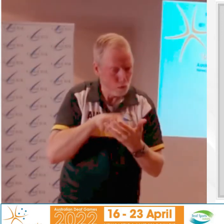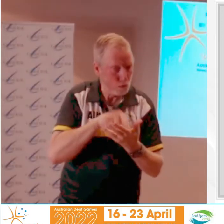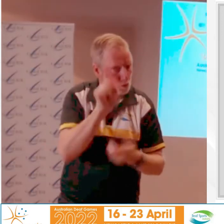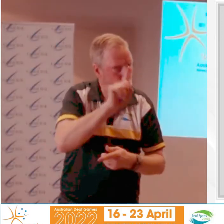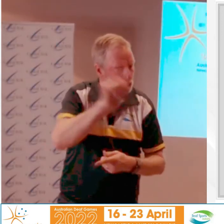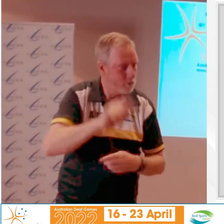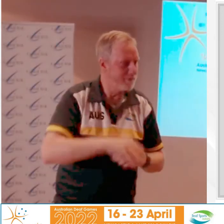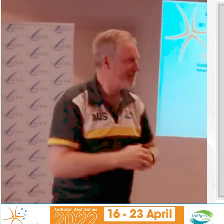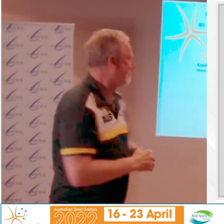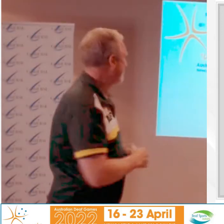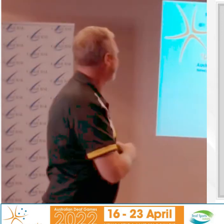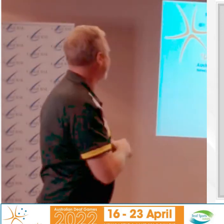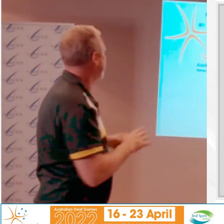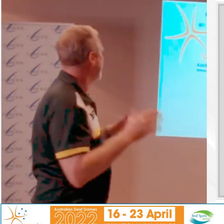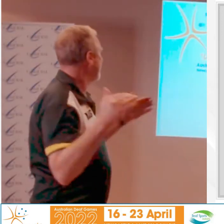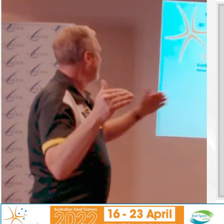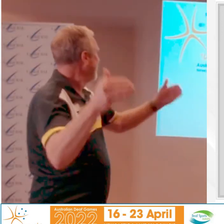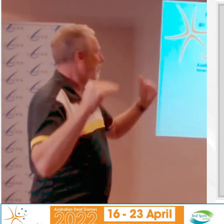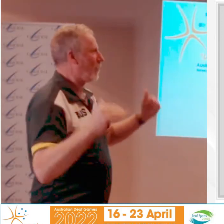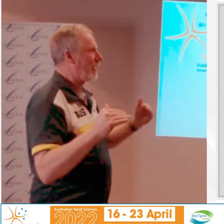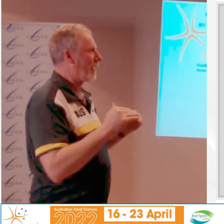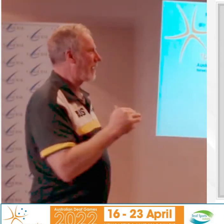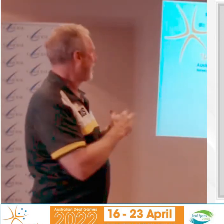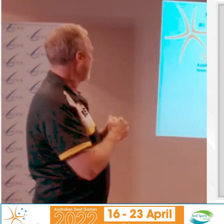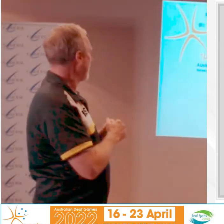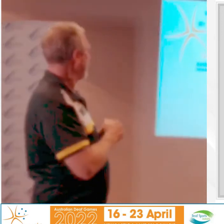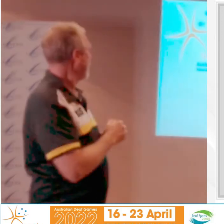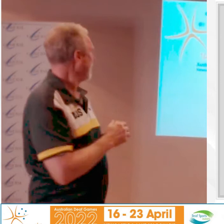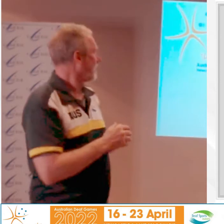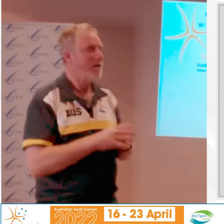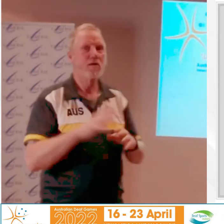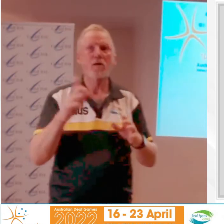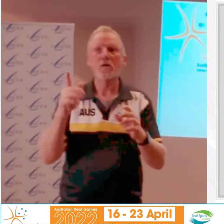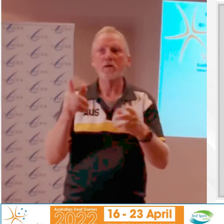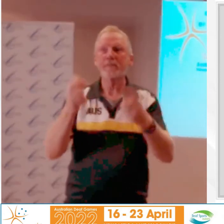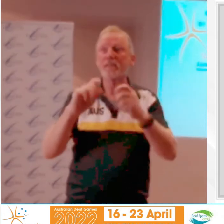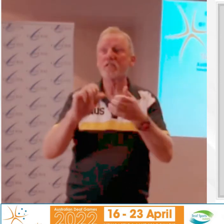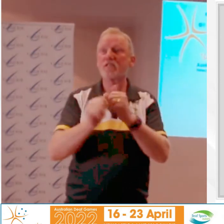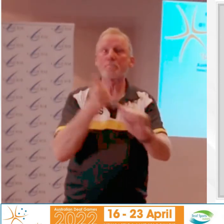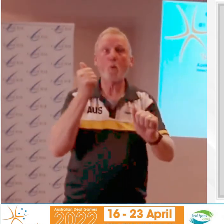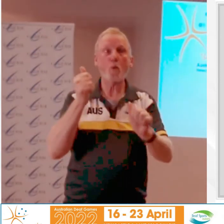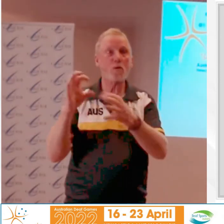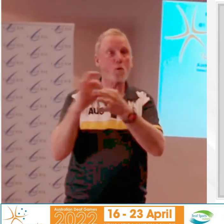more information about that soon